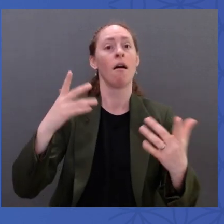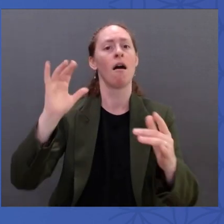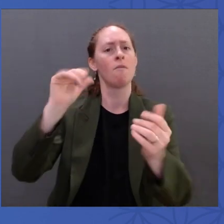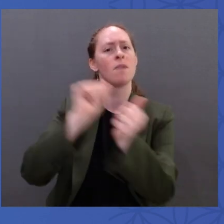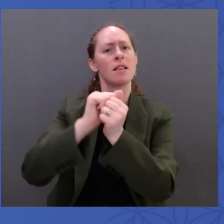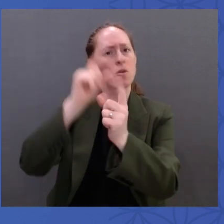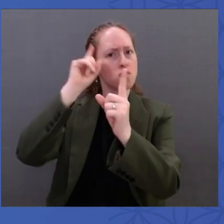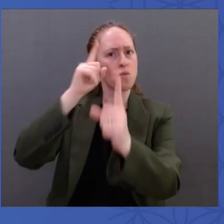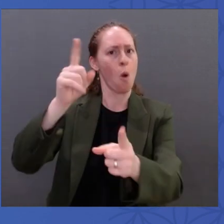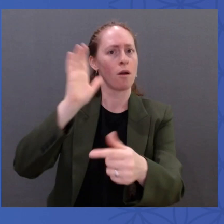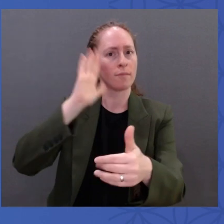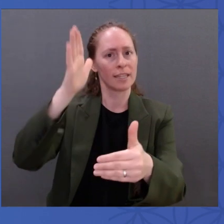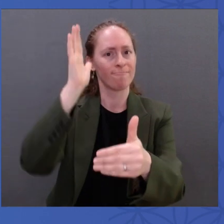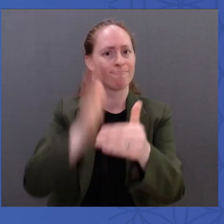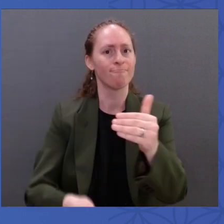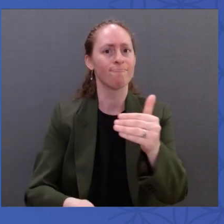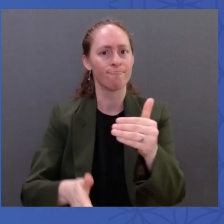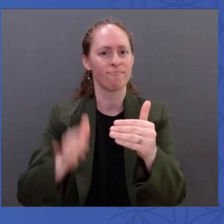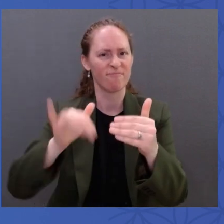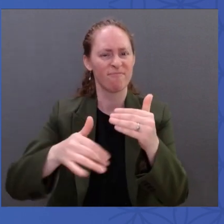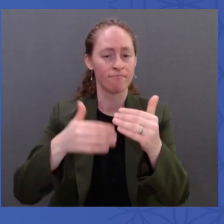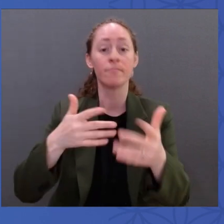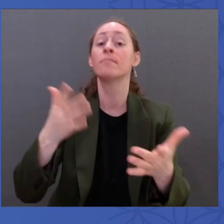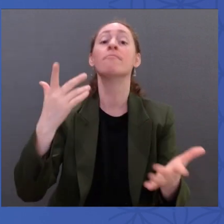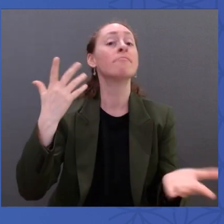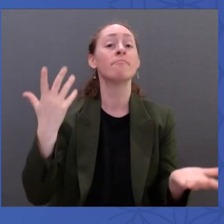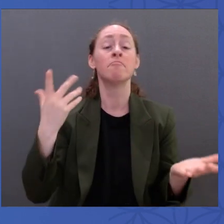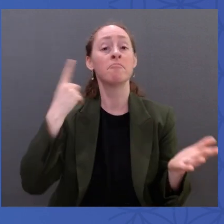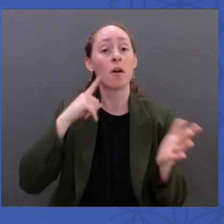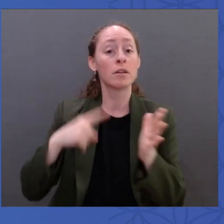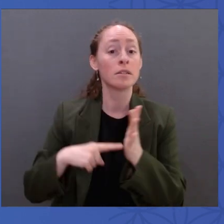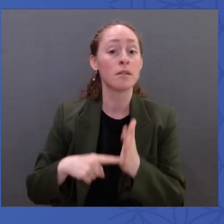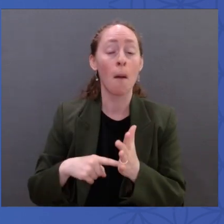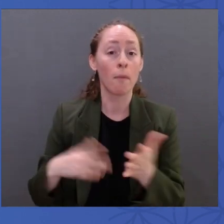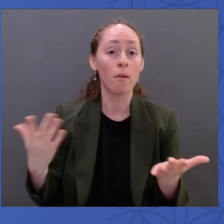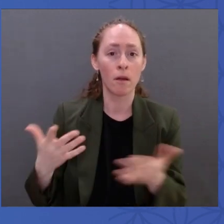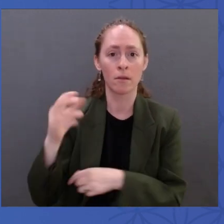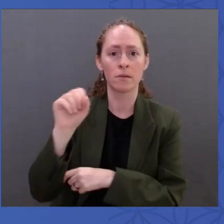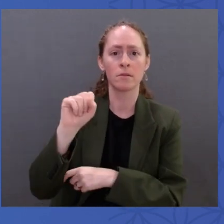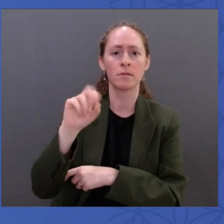decarbonization and clean energy as well as the digital economy